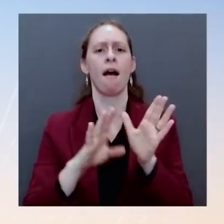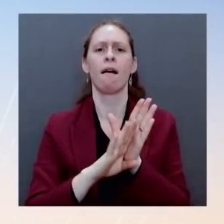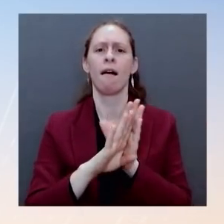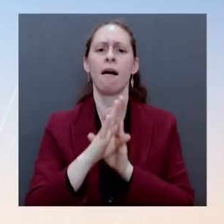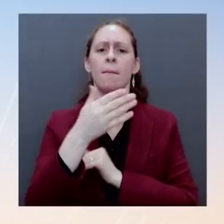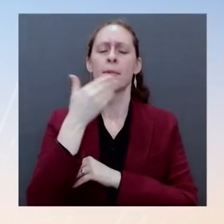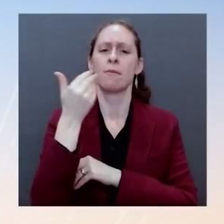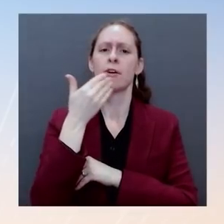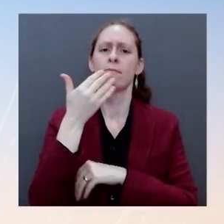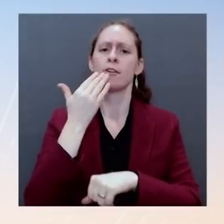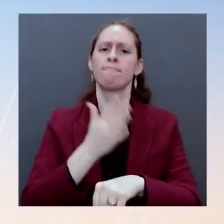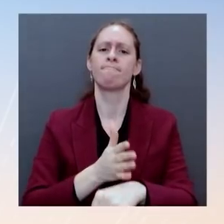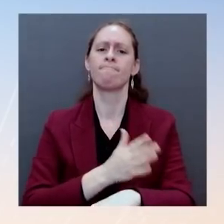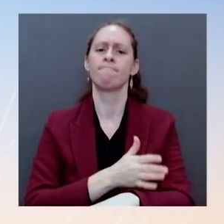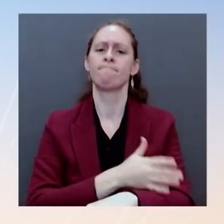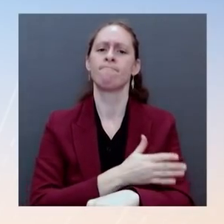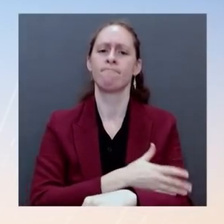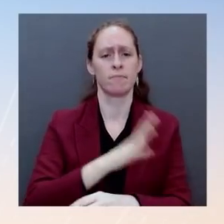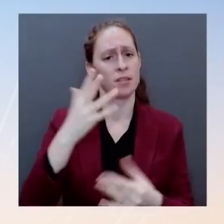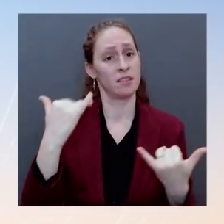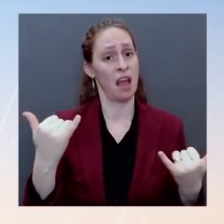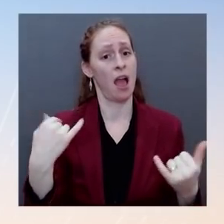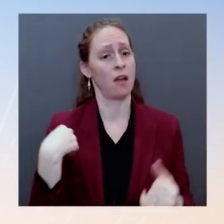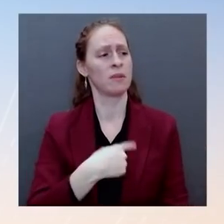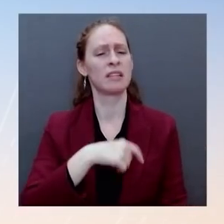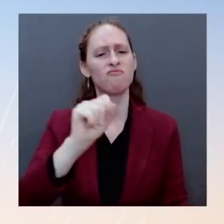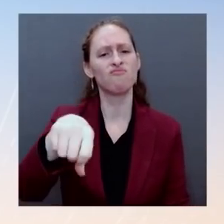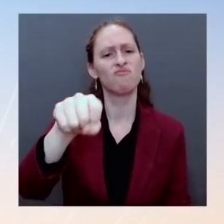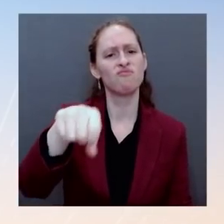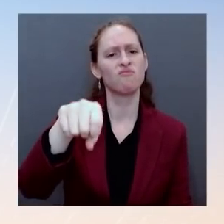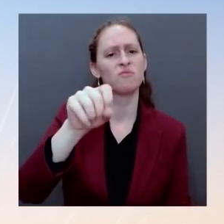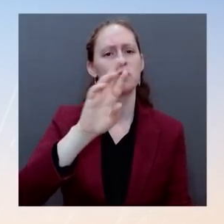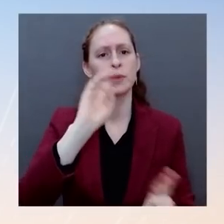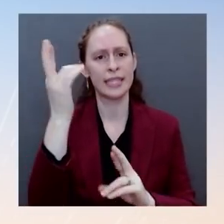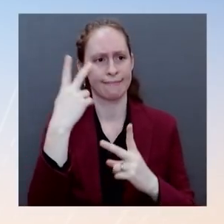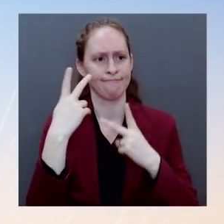And that's exactly what the President and this administration are doing.